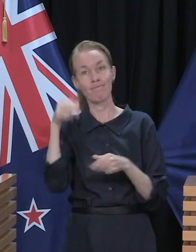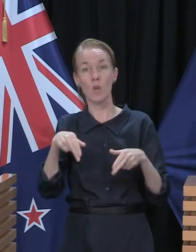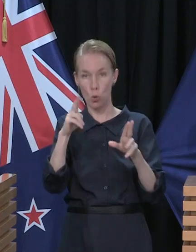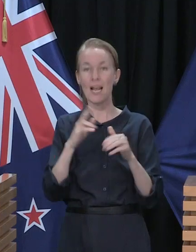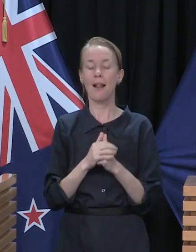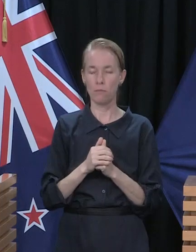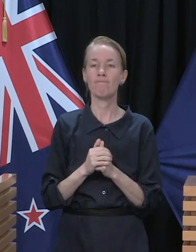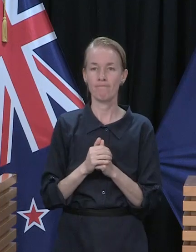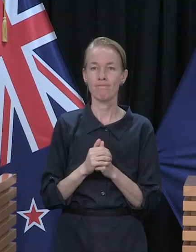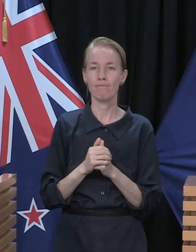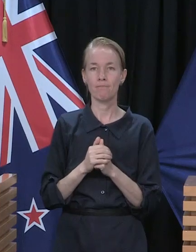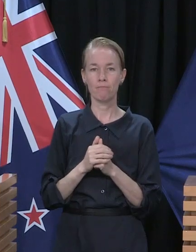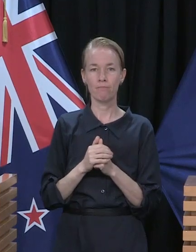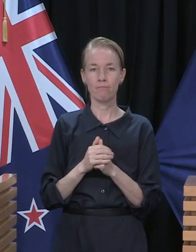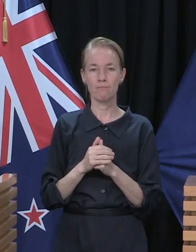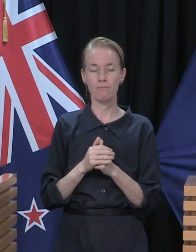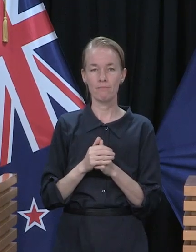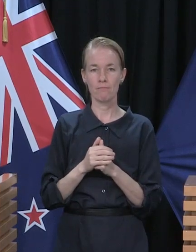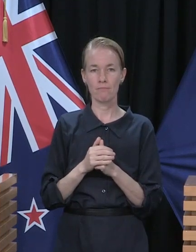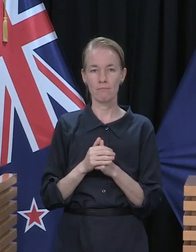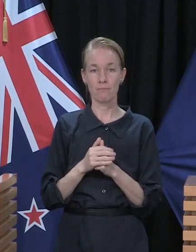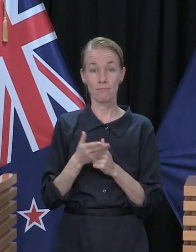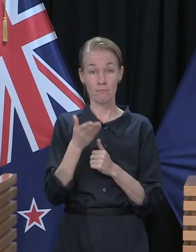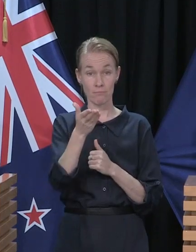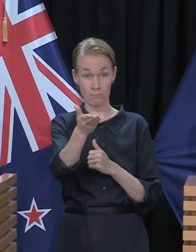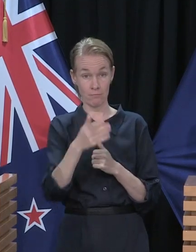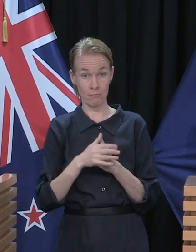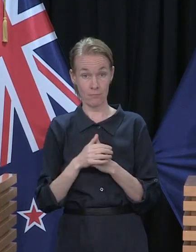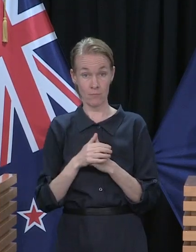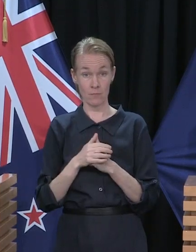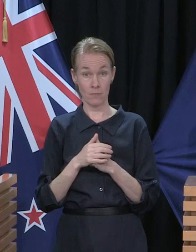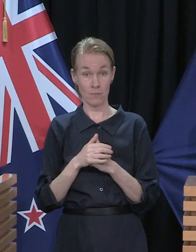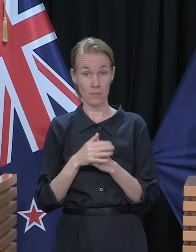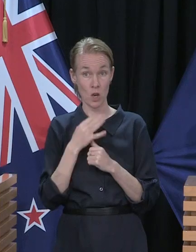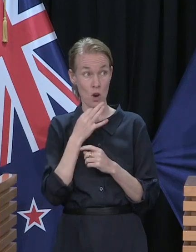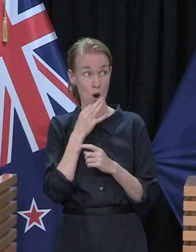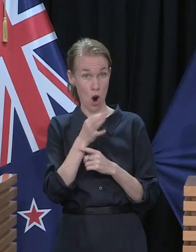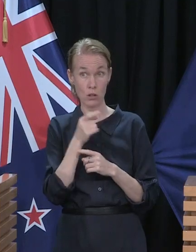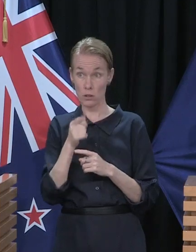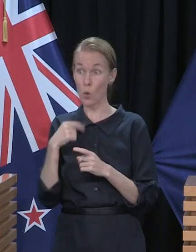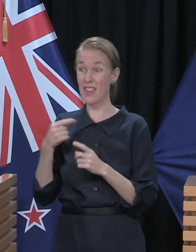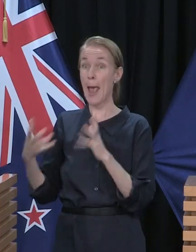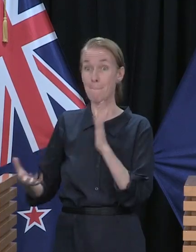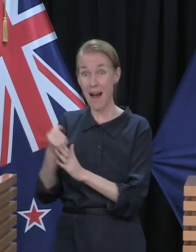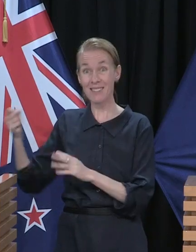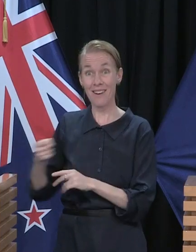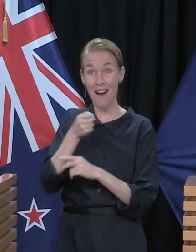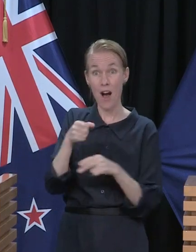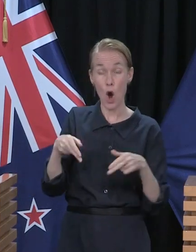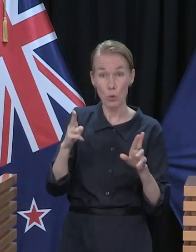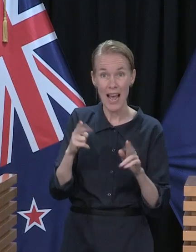place in the managed isolation facility so they could safely do so there. (SPEAKS INDISTINCTLY) mandatory quarantining planned for cases